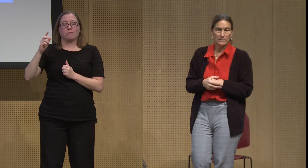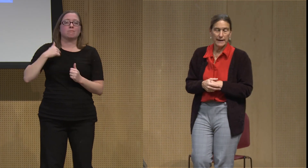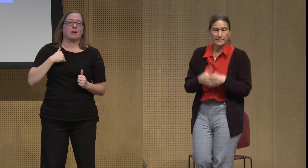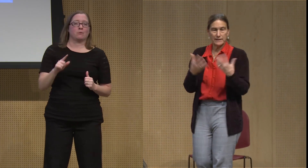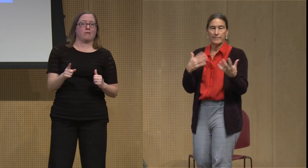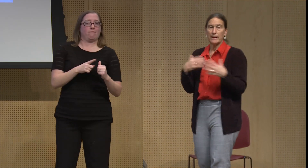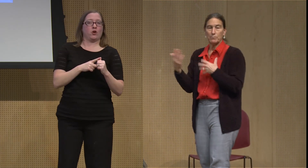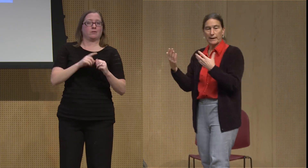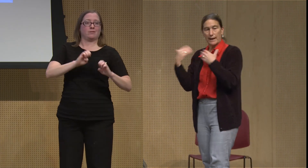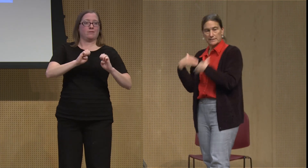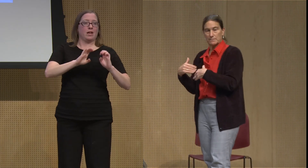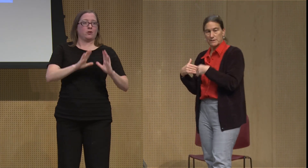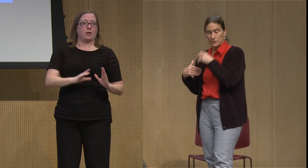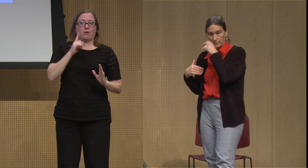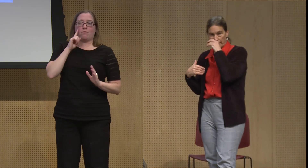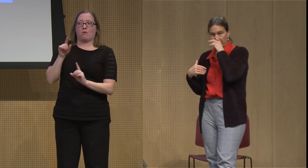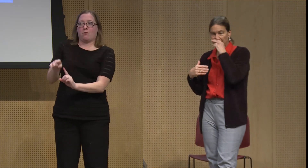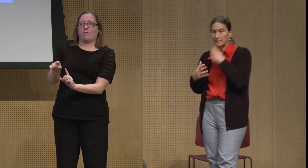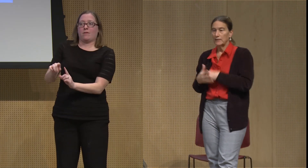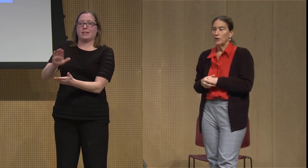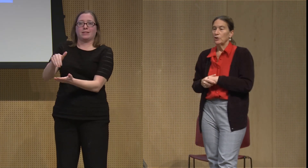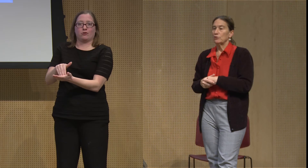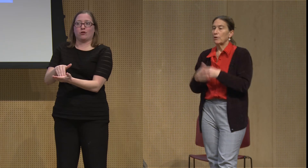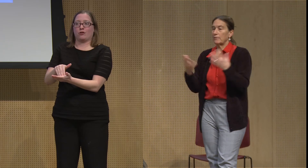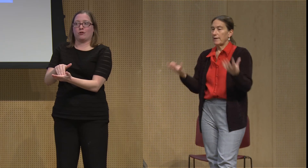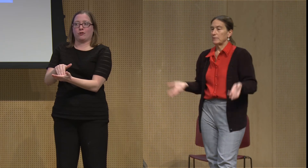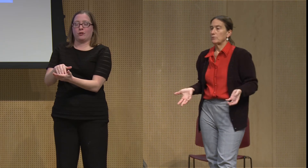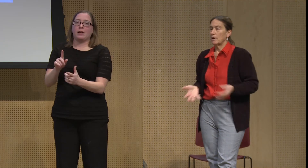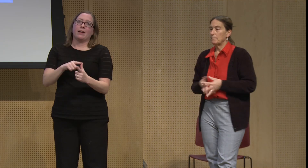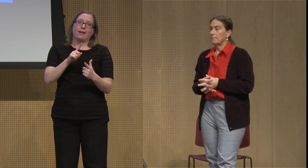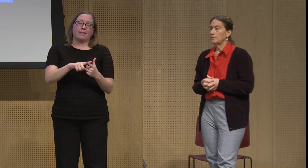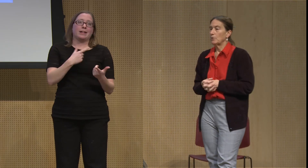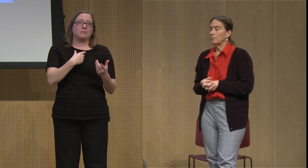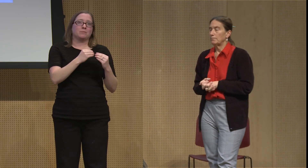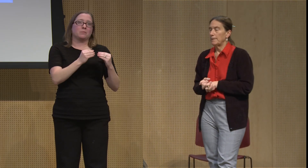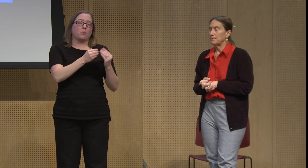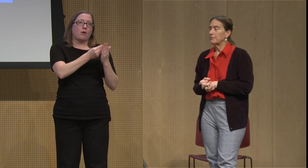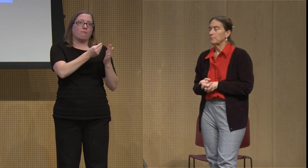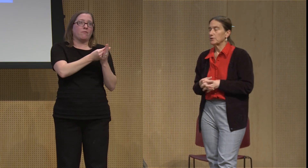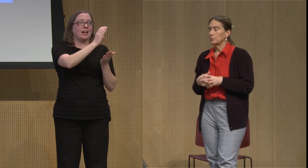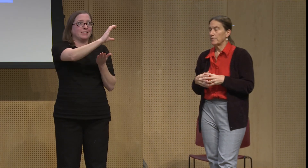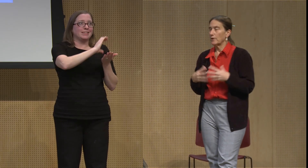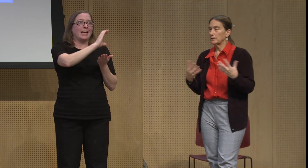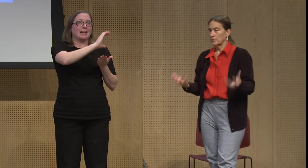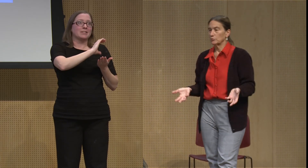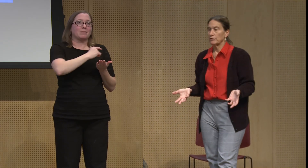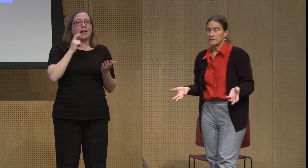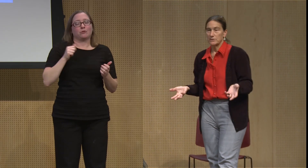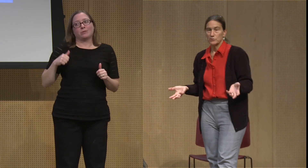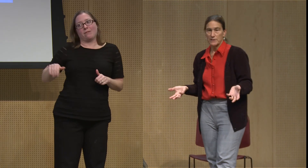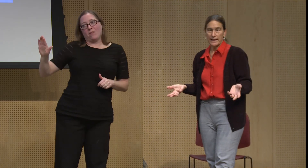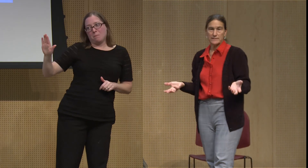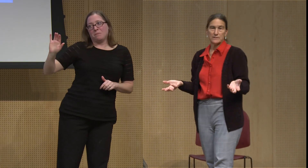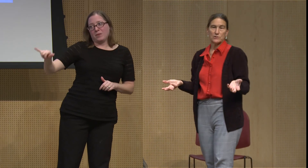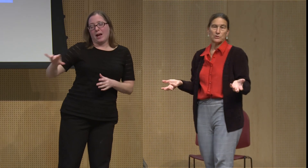I HAD TO GIVE THAT UP WHEN I GOT SOME ADDITIONAL FUNDING. YOU ARE--YOU ARE--KNOW-- MAYBE FAMILIAR WITH OUR CLINICAL TRANSLATIONAL SCIENCE INSTITUTE.